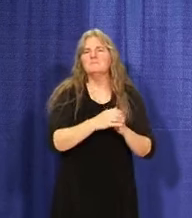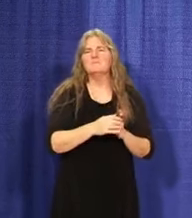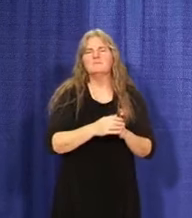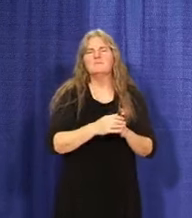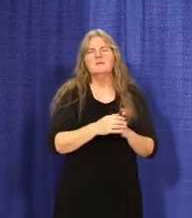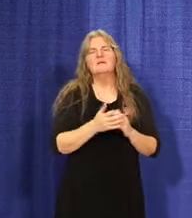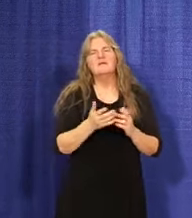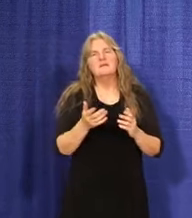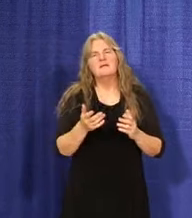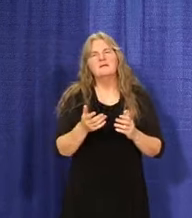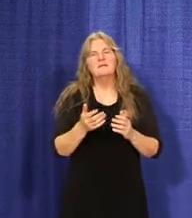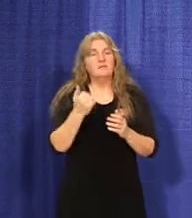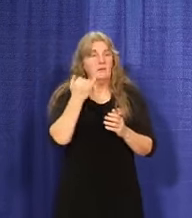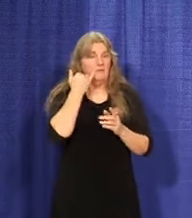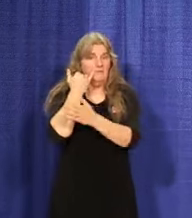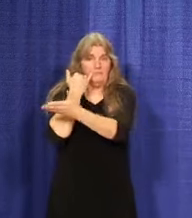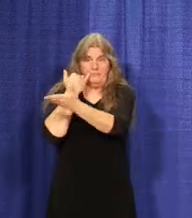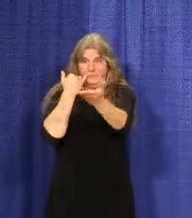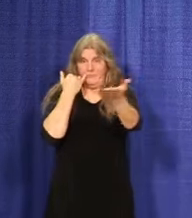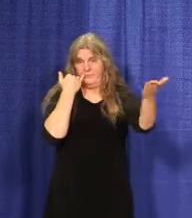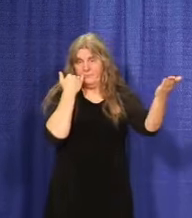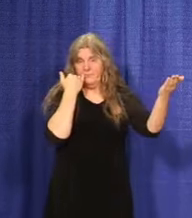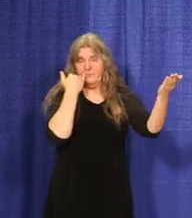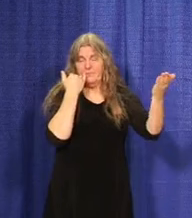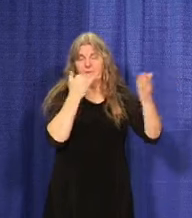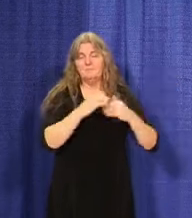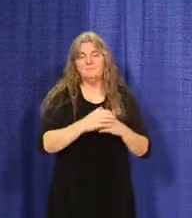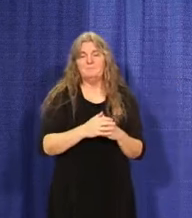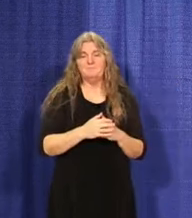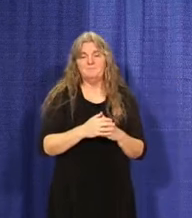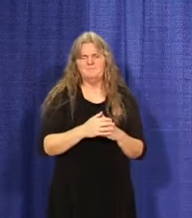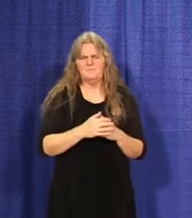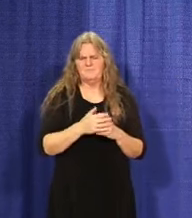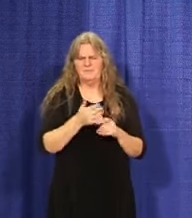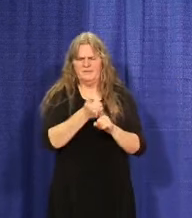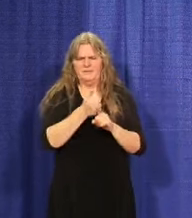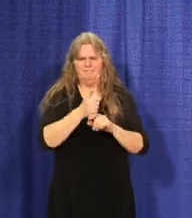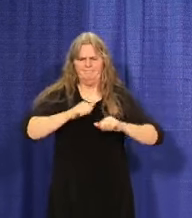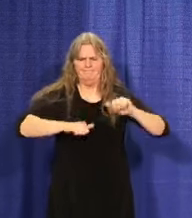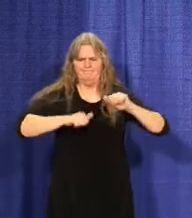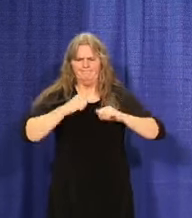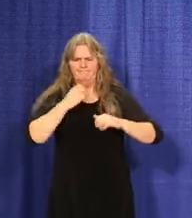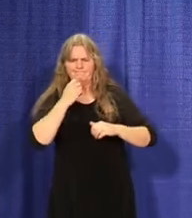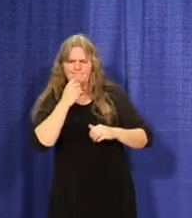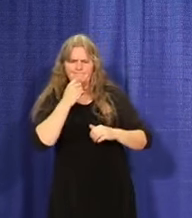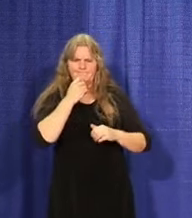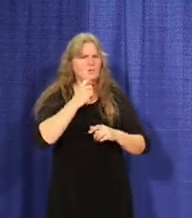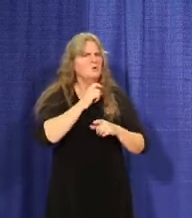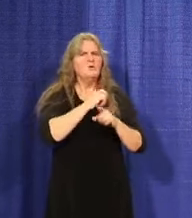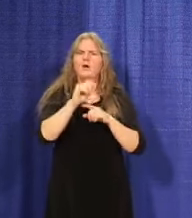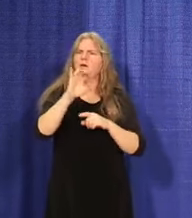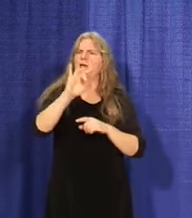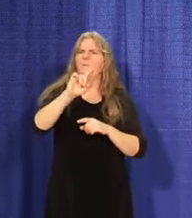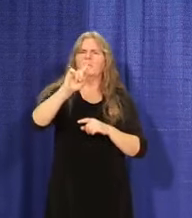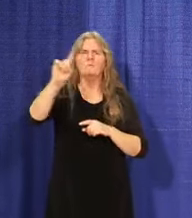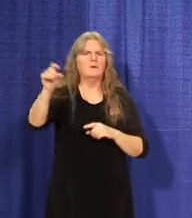So if anyone is not sure, again, call 811, use the self-assessment tool in then go